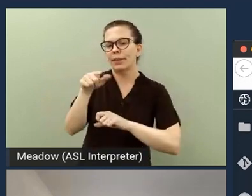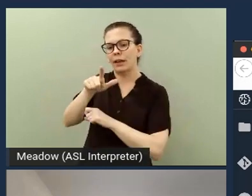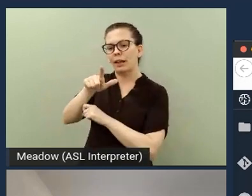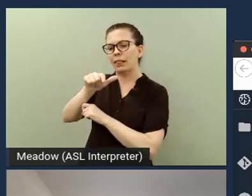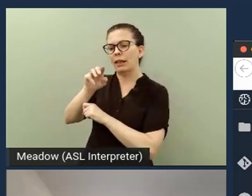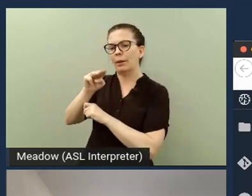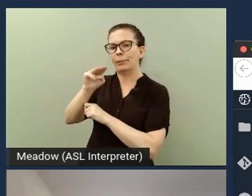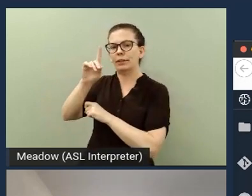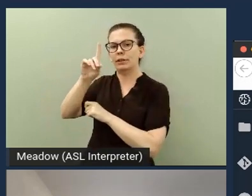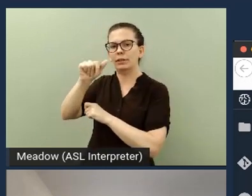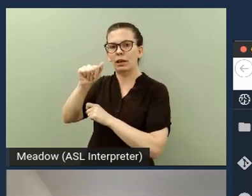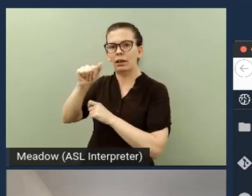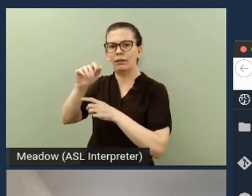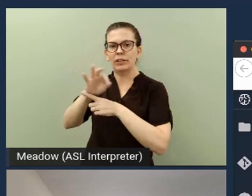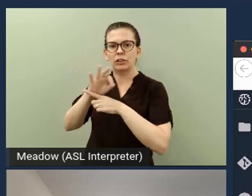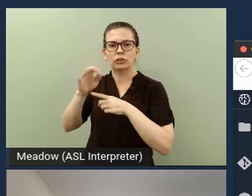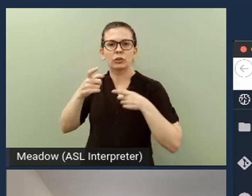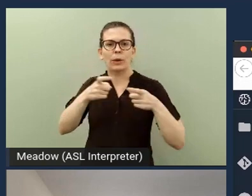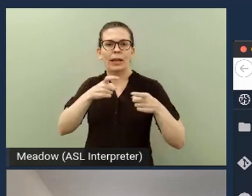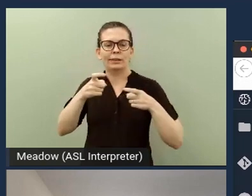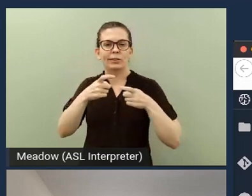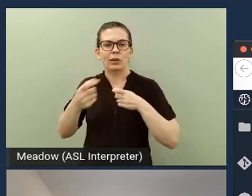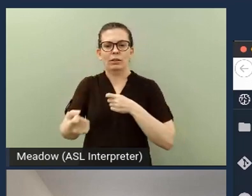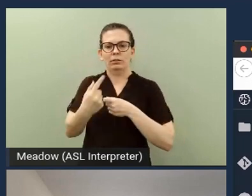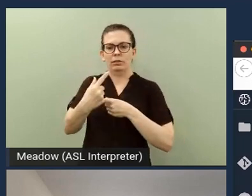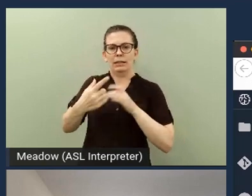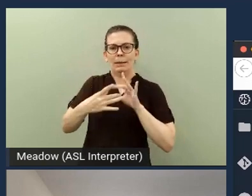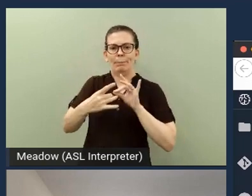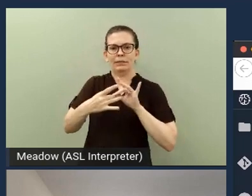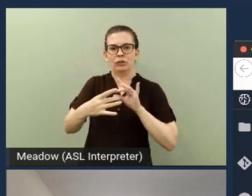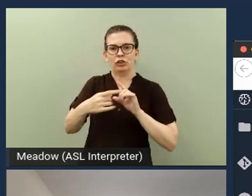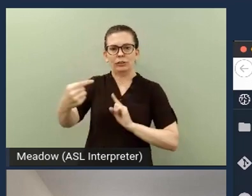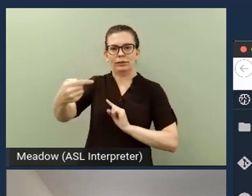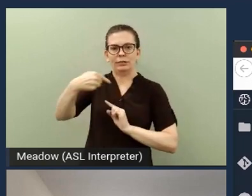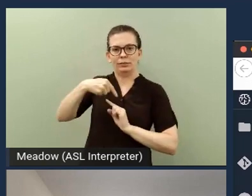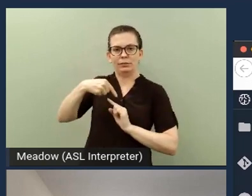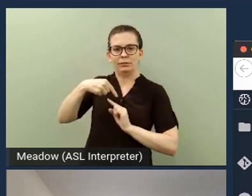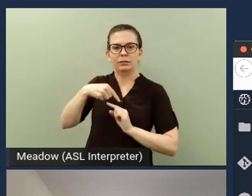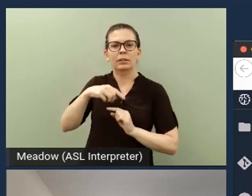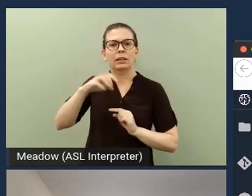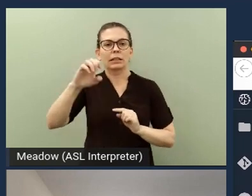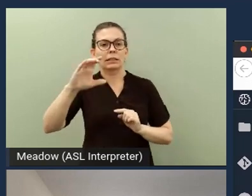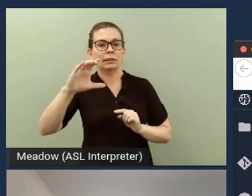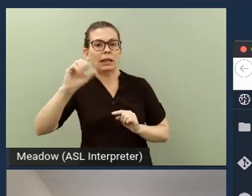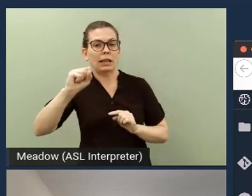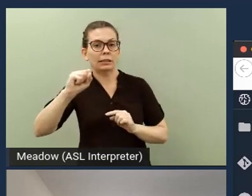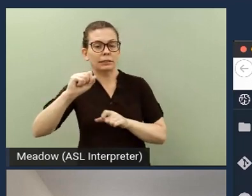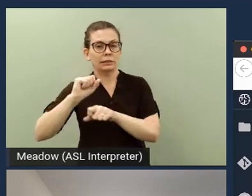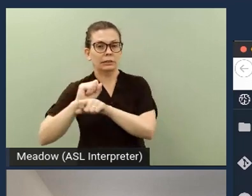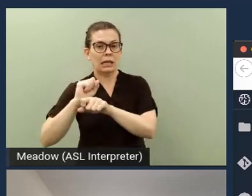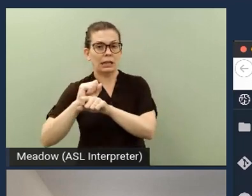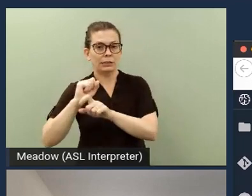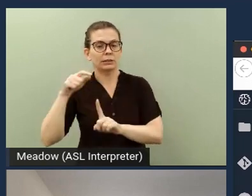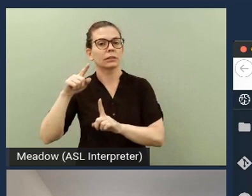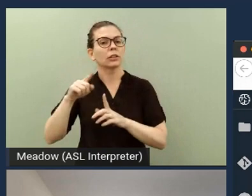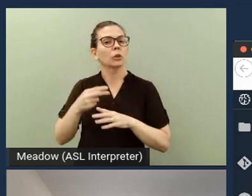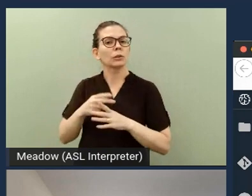to handle the inbound messages in this queue, an ECS task that's used to start the Glue job,